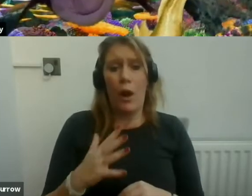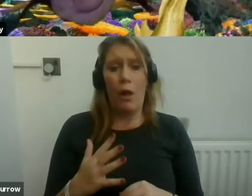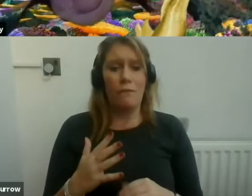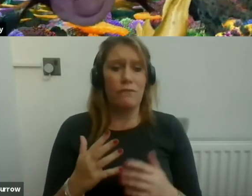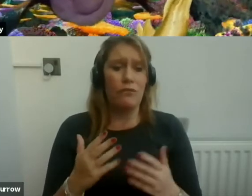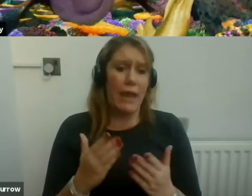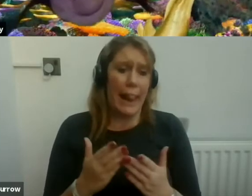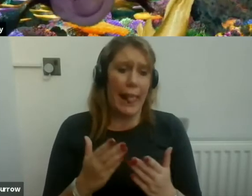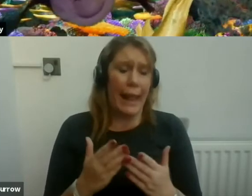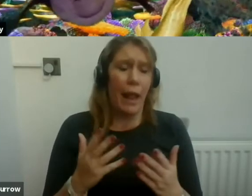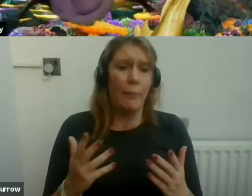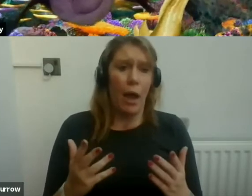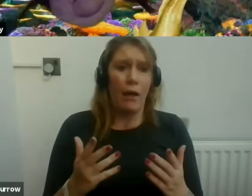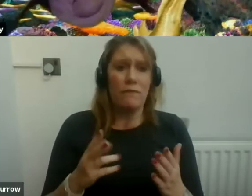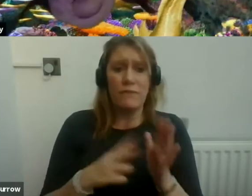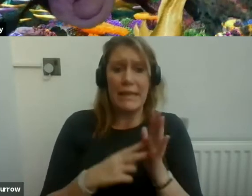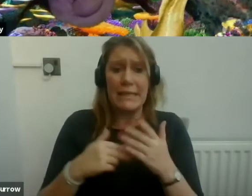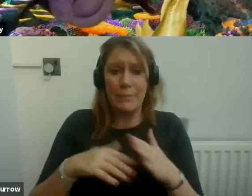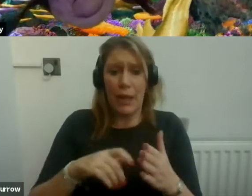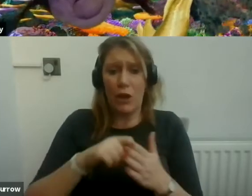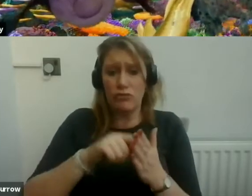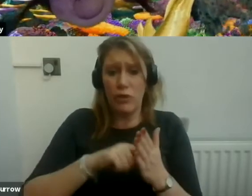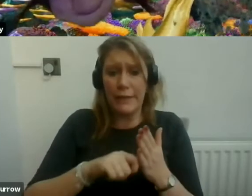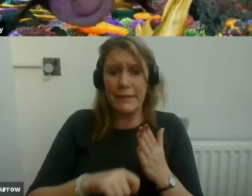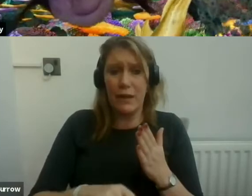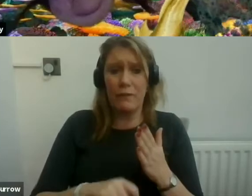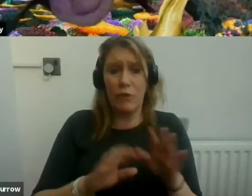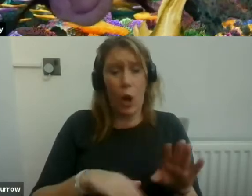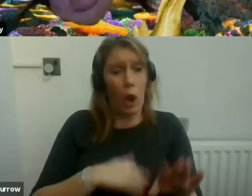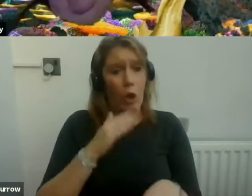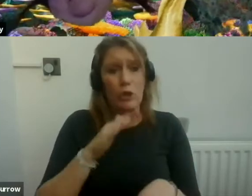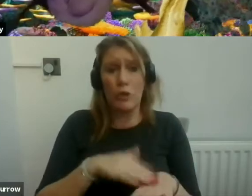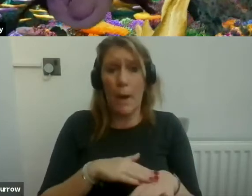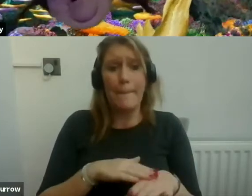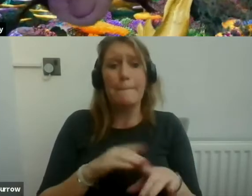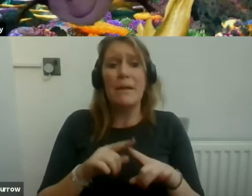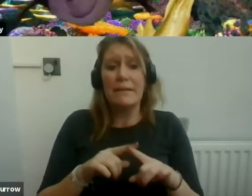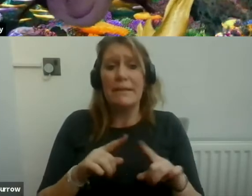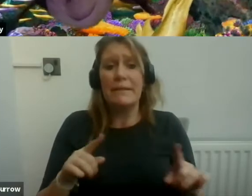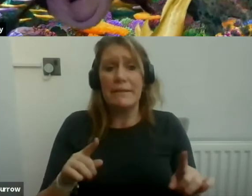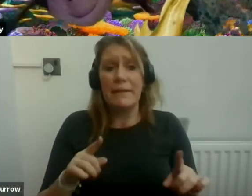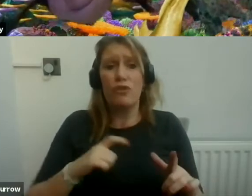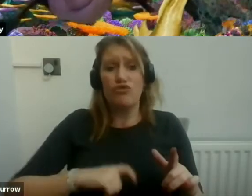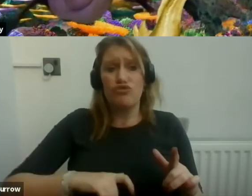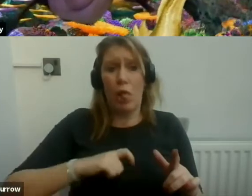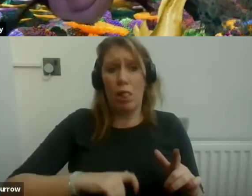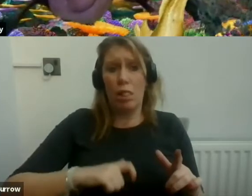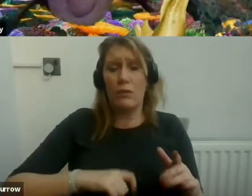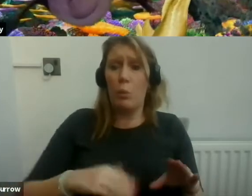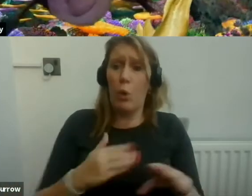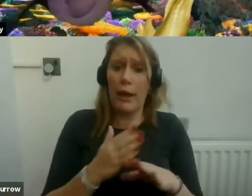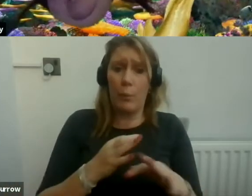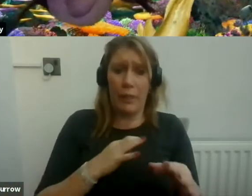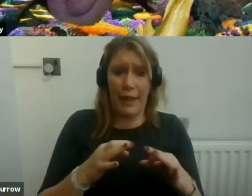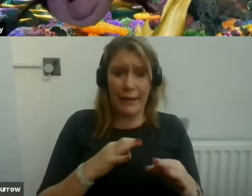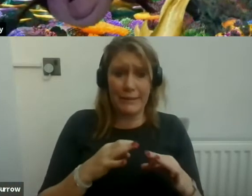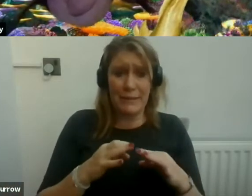And this isn't a one off, what Vici's been working as a writer and as a theatre